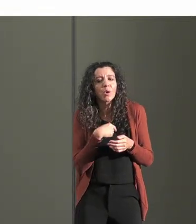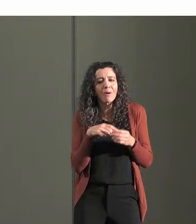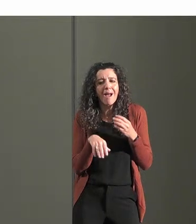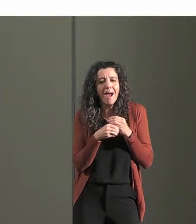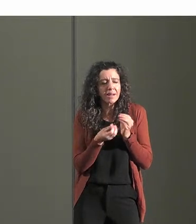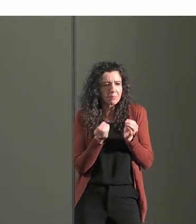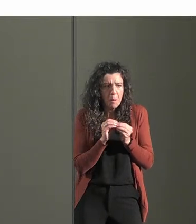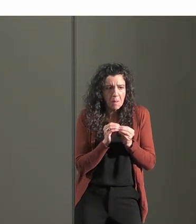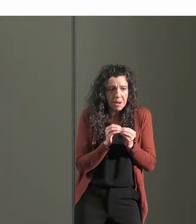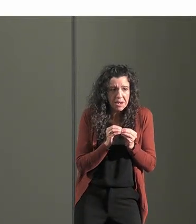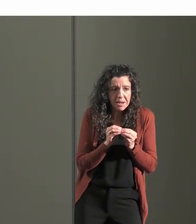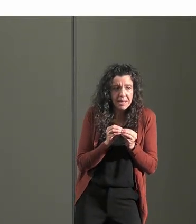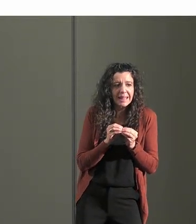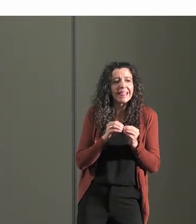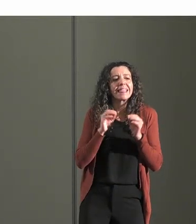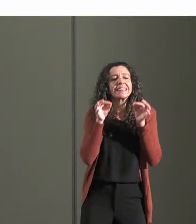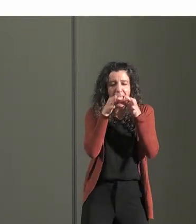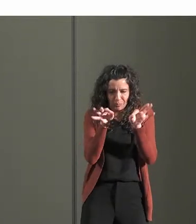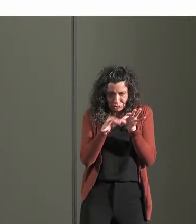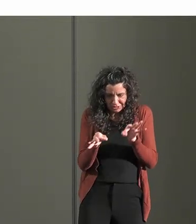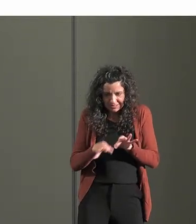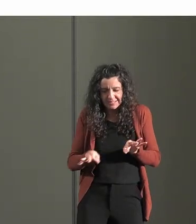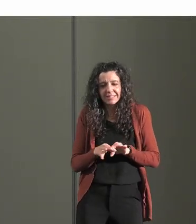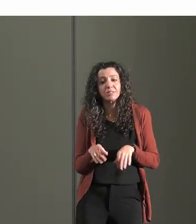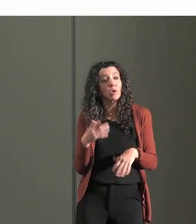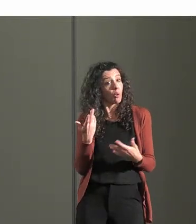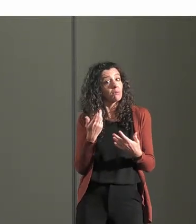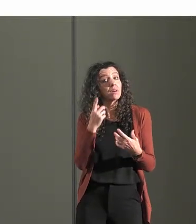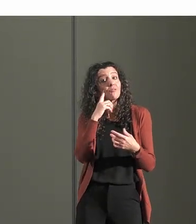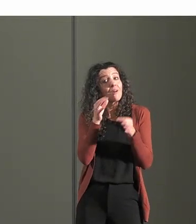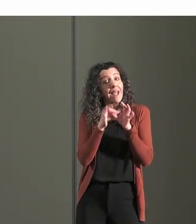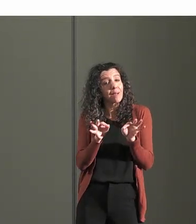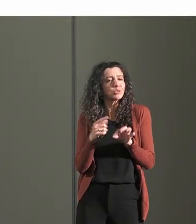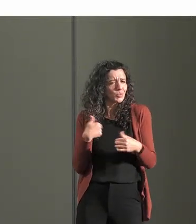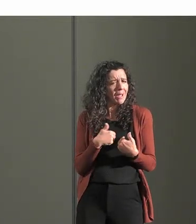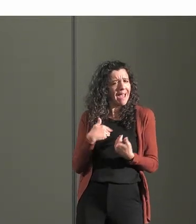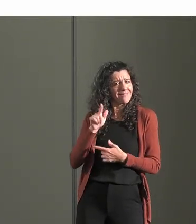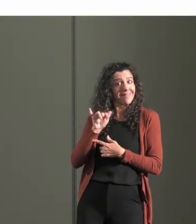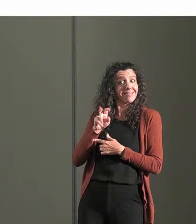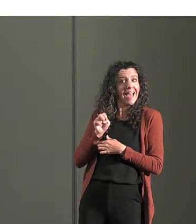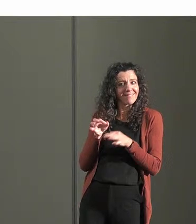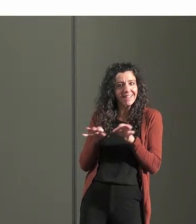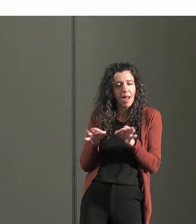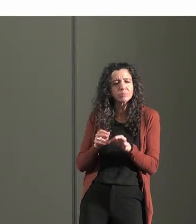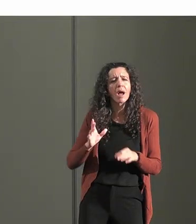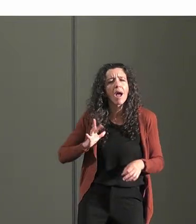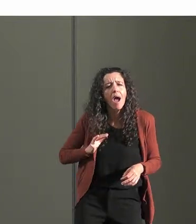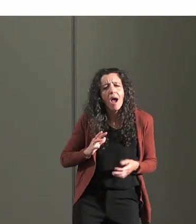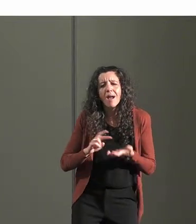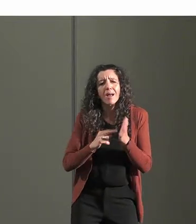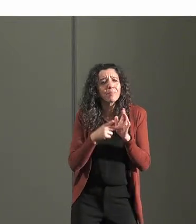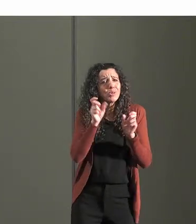a year ago we are adding more languages. We have live